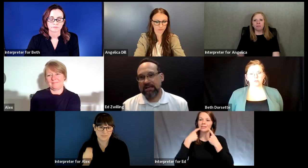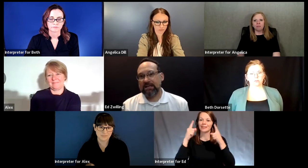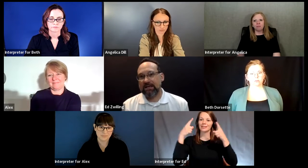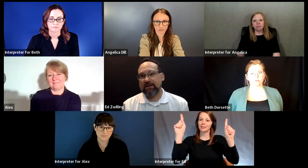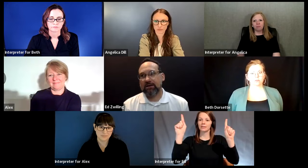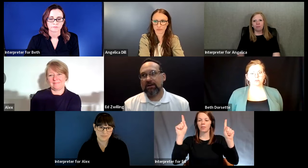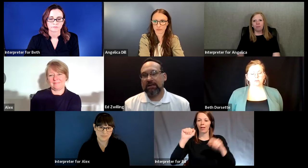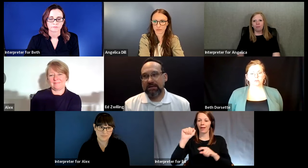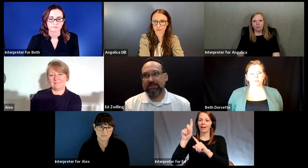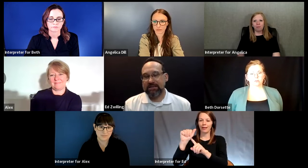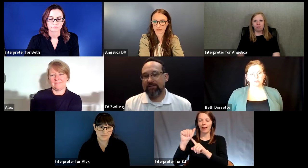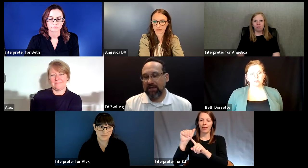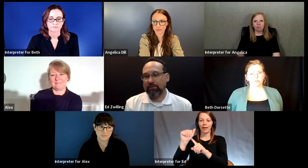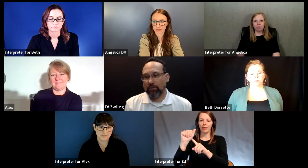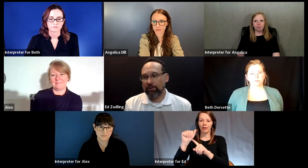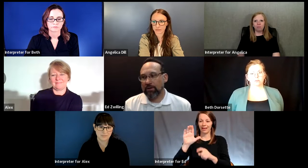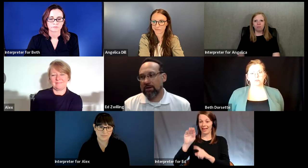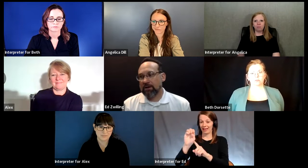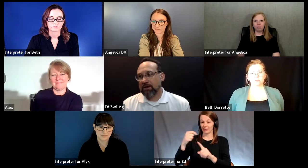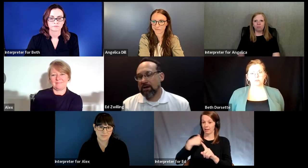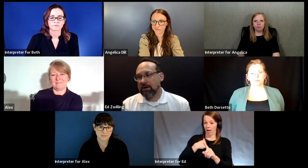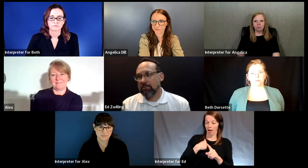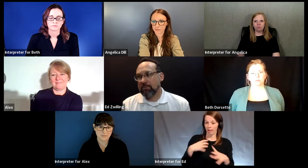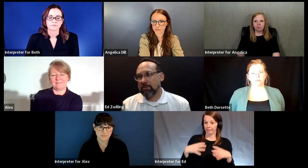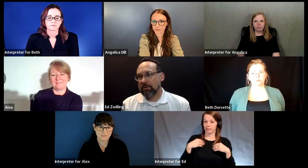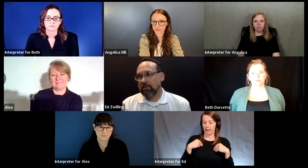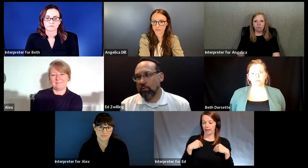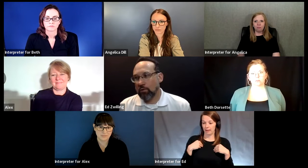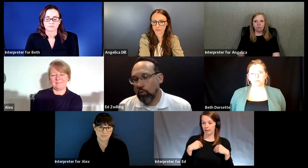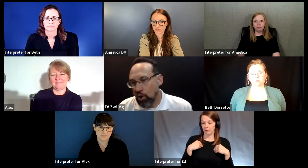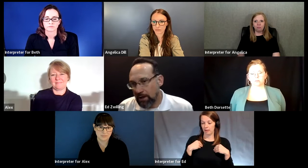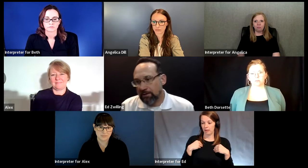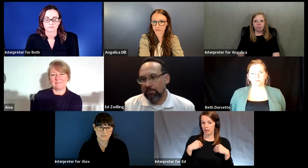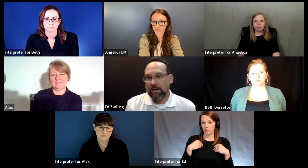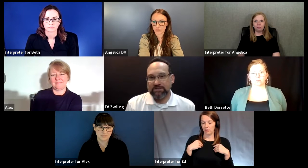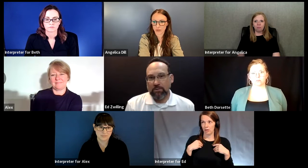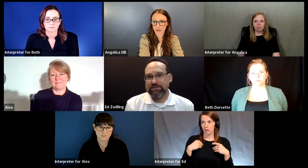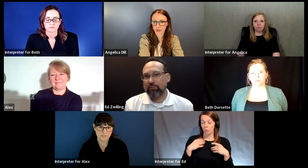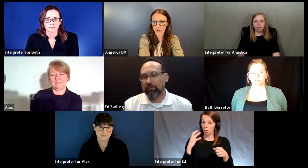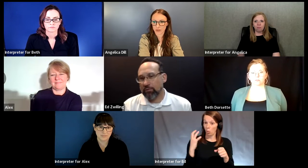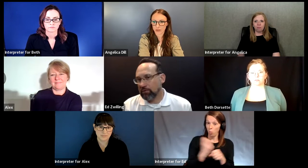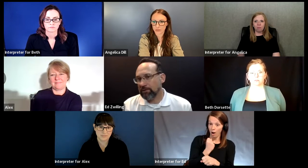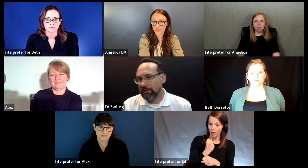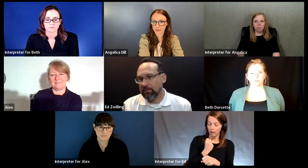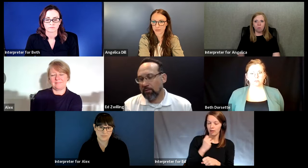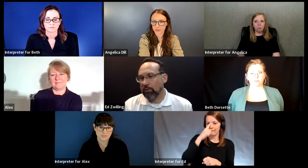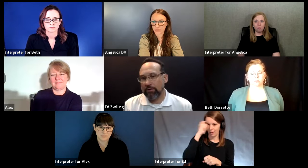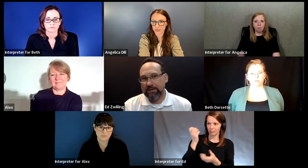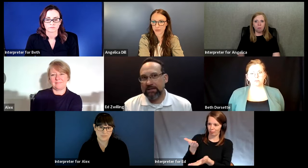ADA cases I've handled were, one, because I was able to prove that the employer didn't